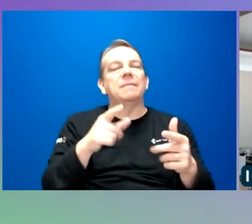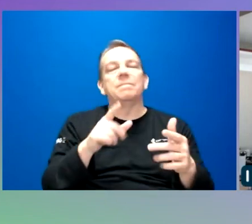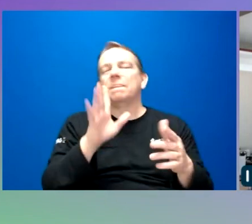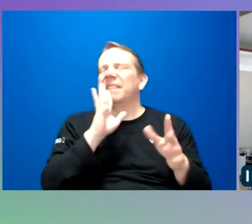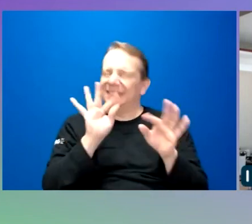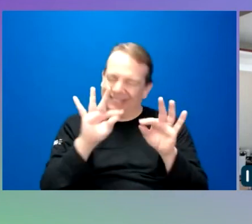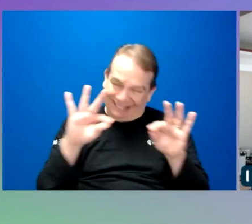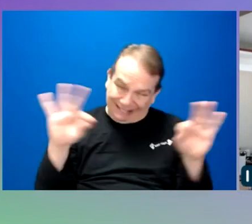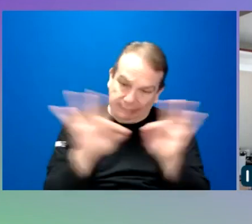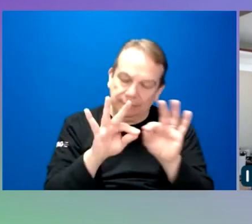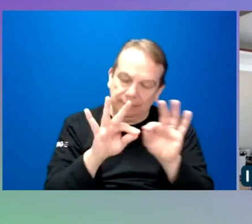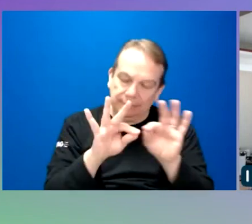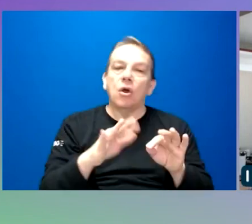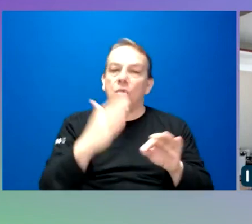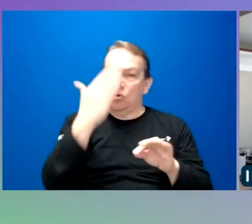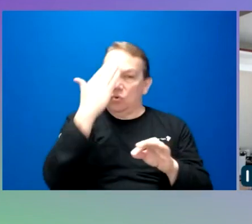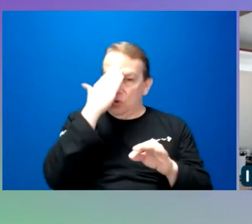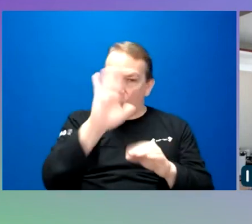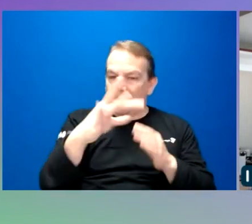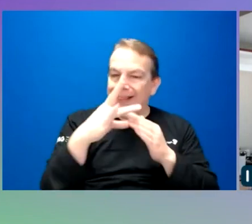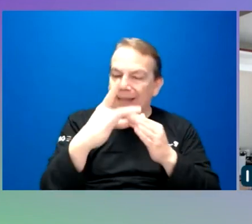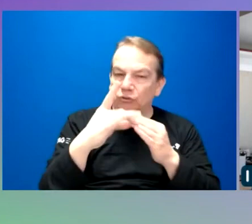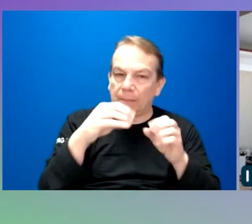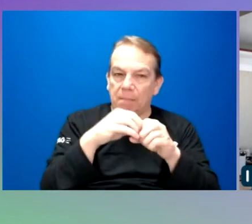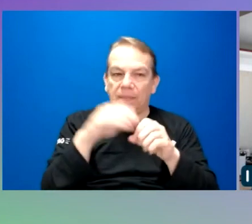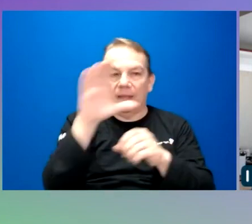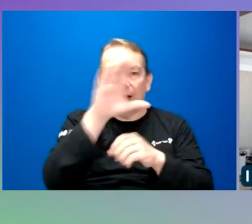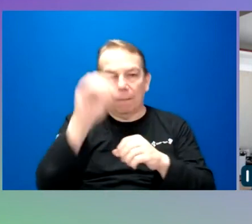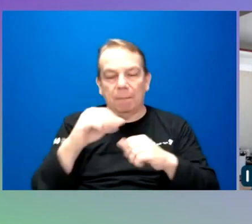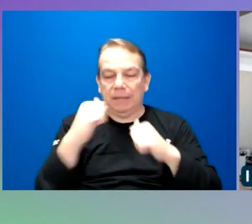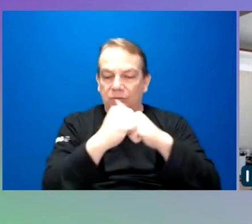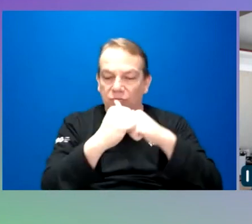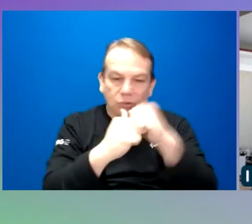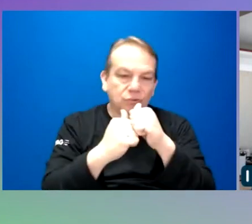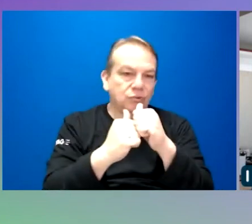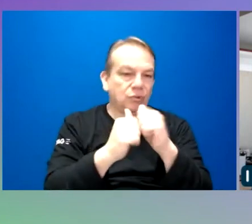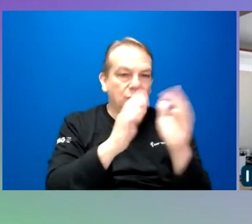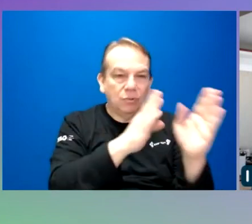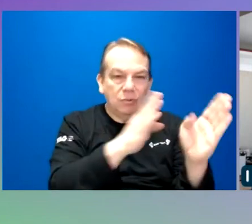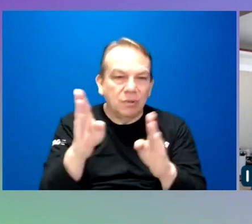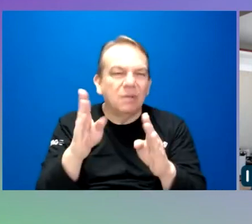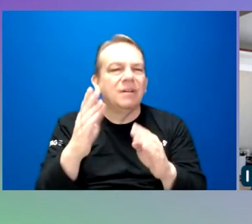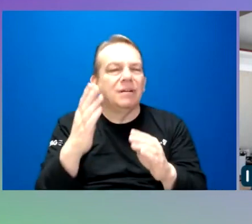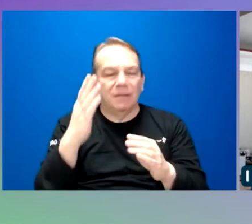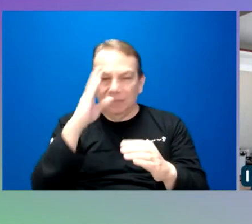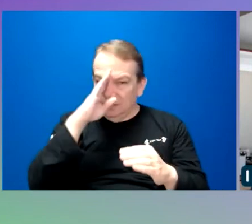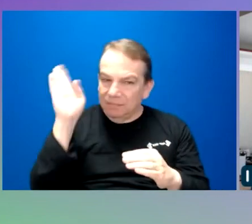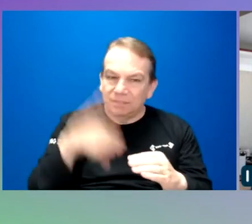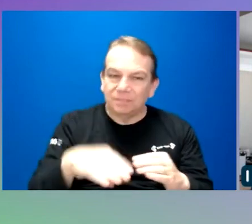know who your leaders are. You need to know who their support staff and you need to network. And hopefully find common